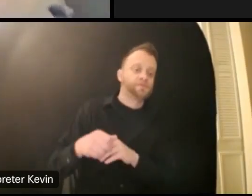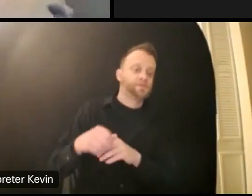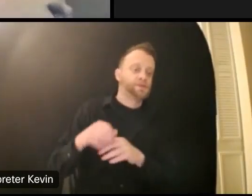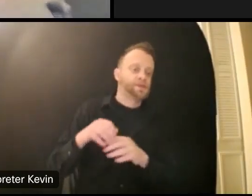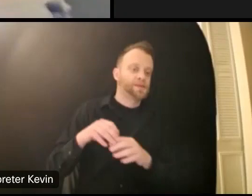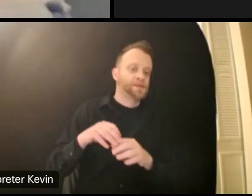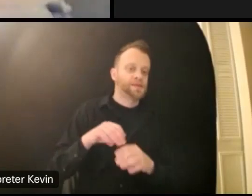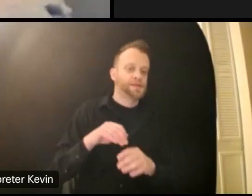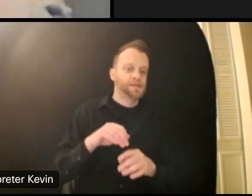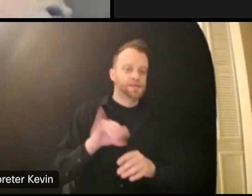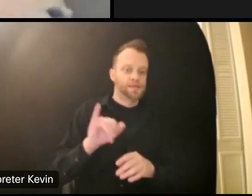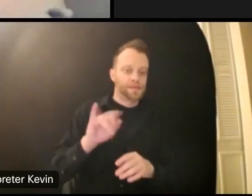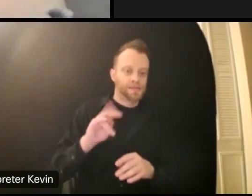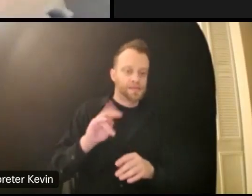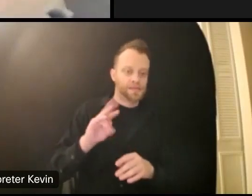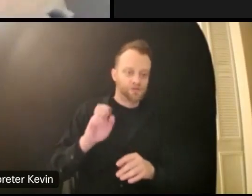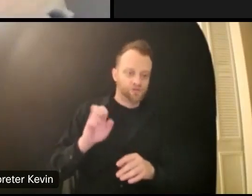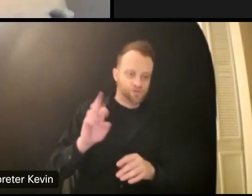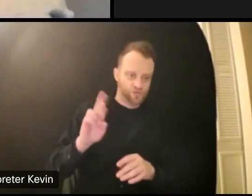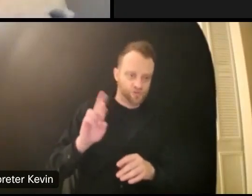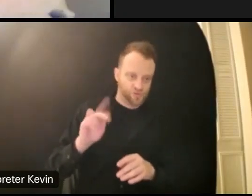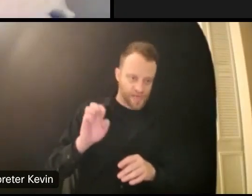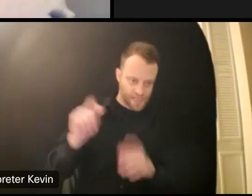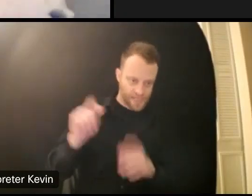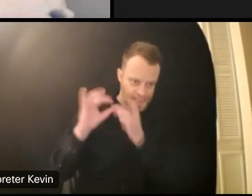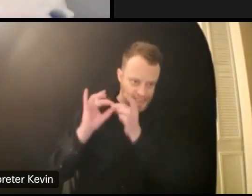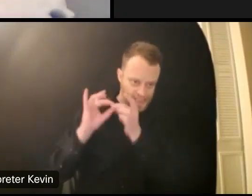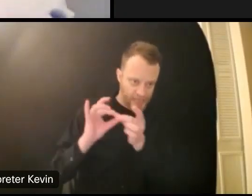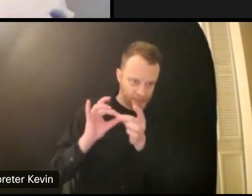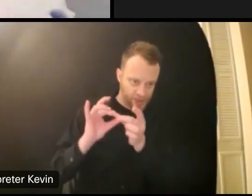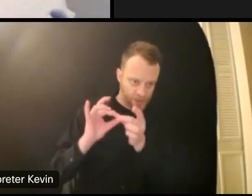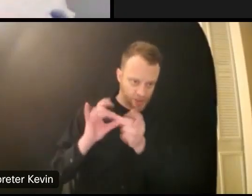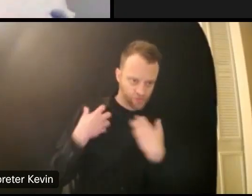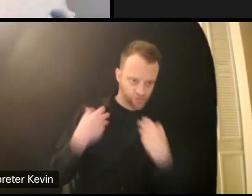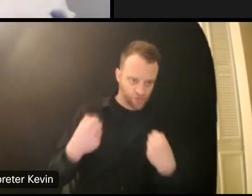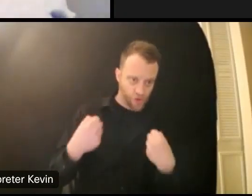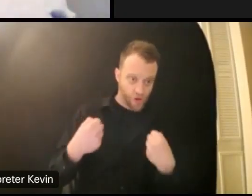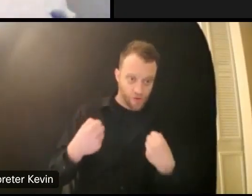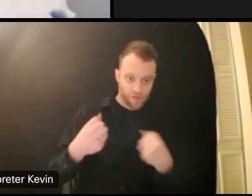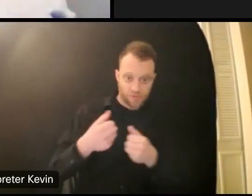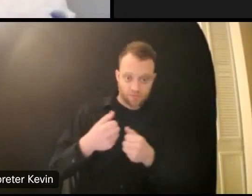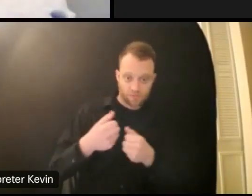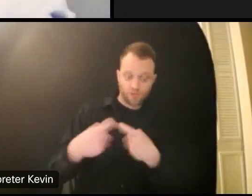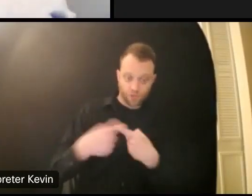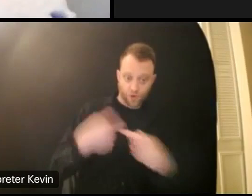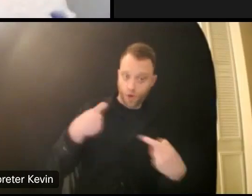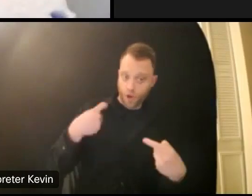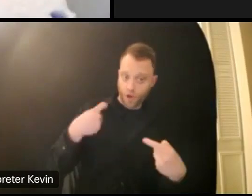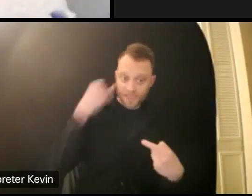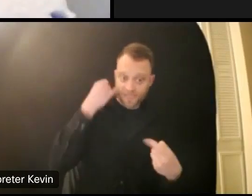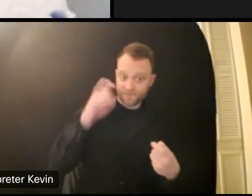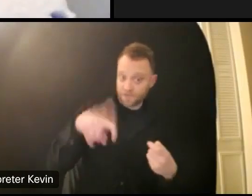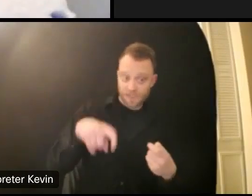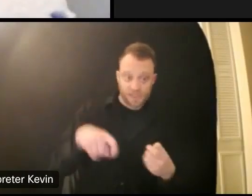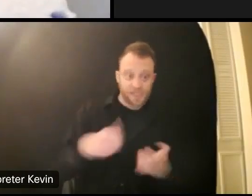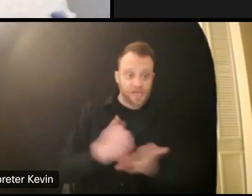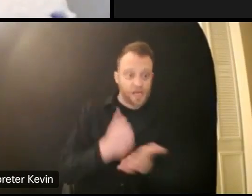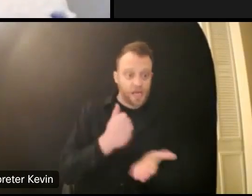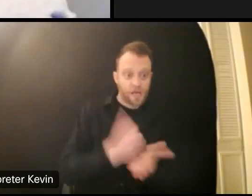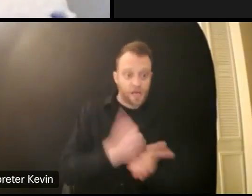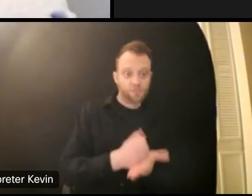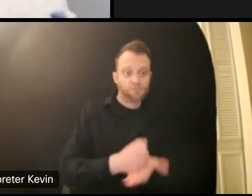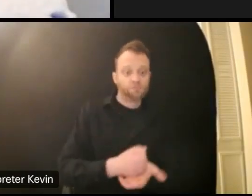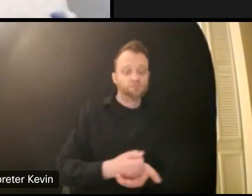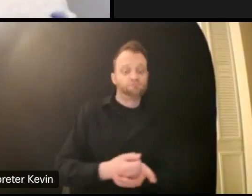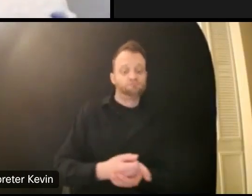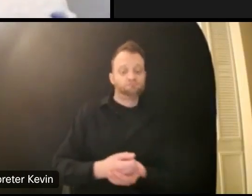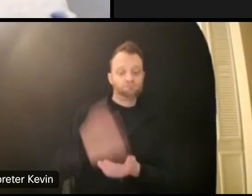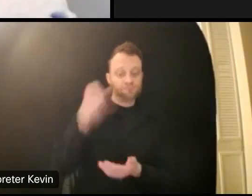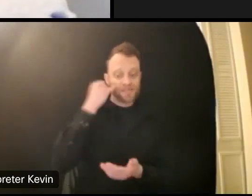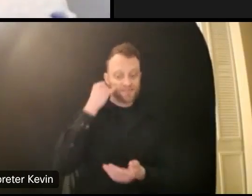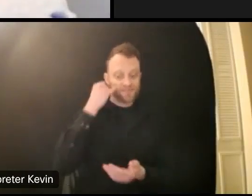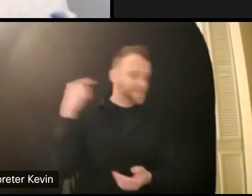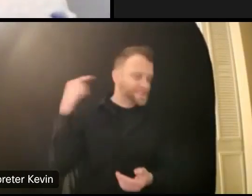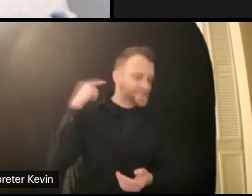help you and walk through it with you. As far as the sound, that may not be a WebEx issue, it could